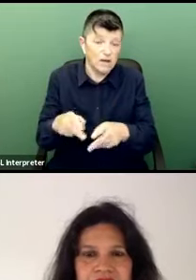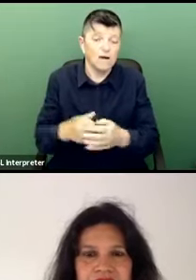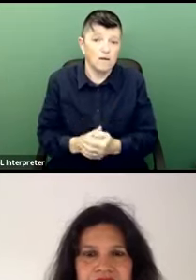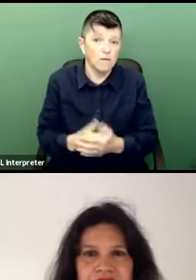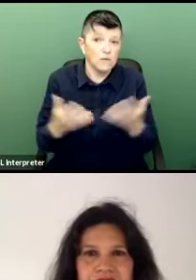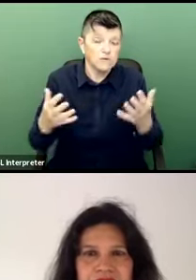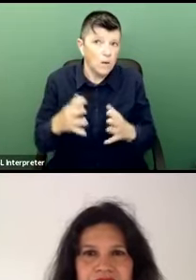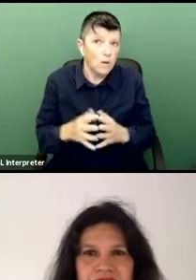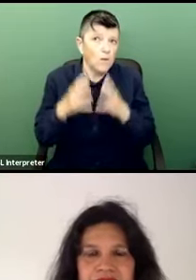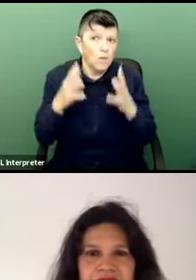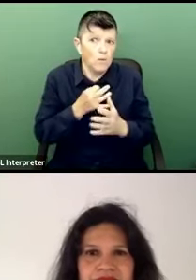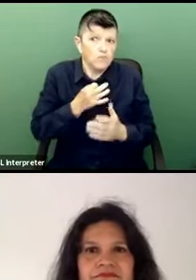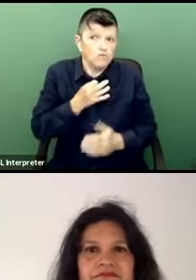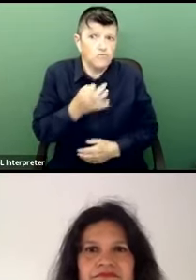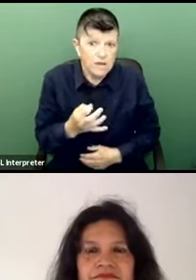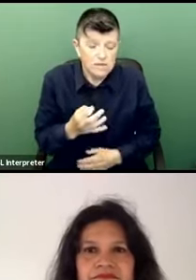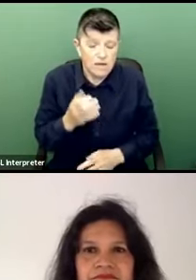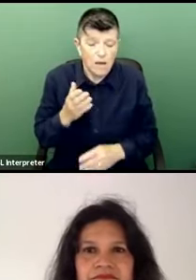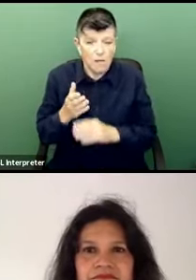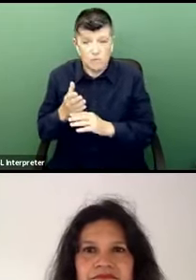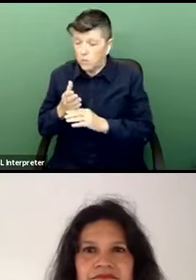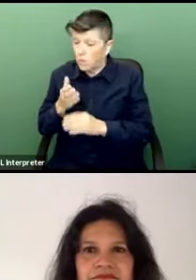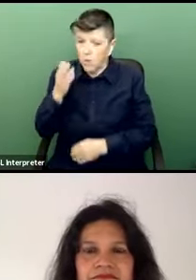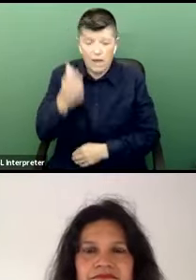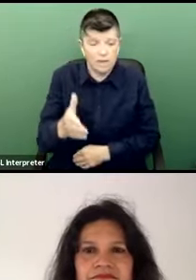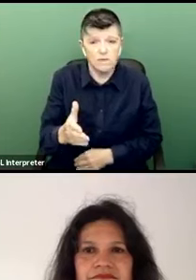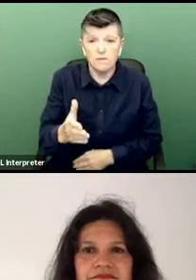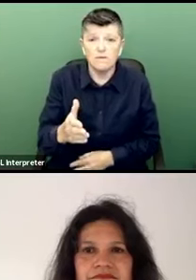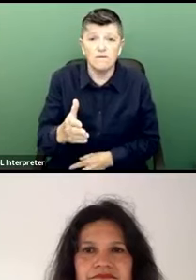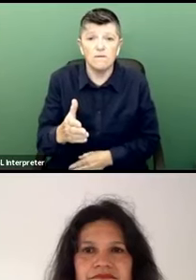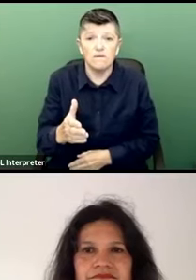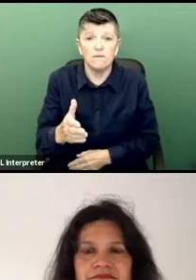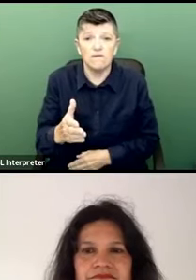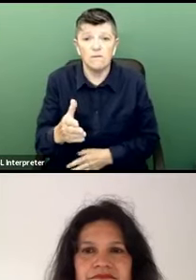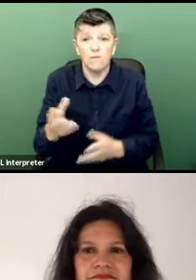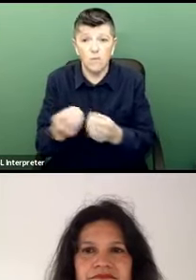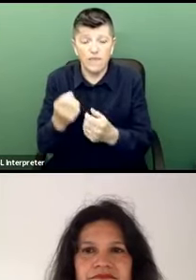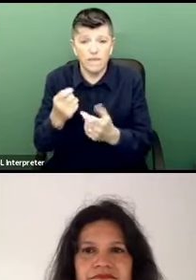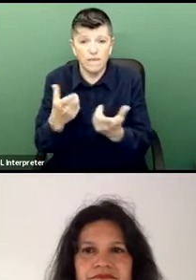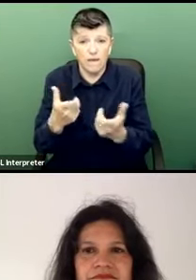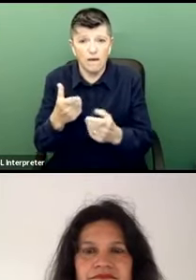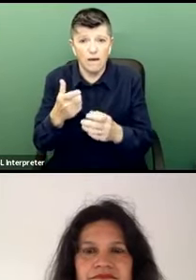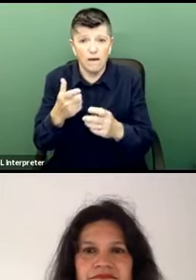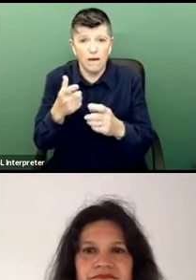it makes it more challenging and difficult. I think the